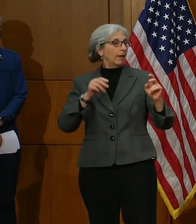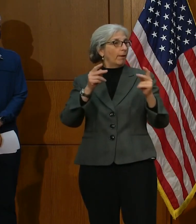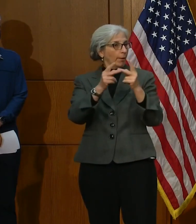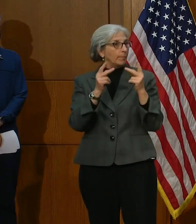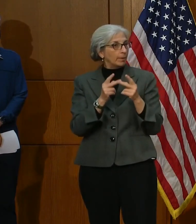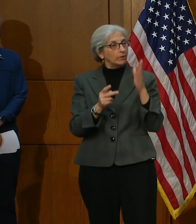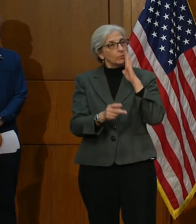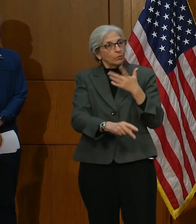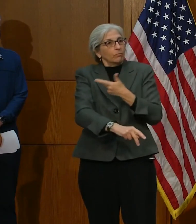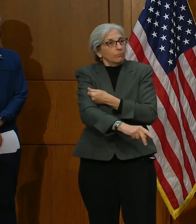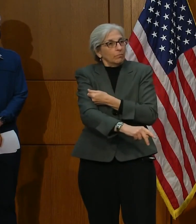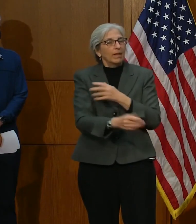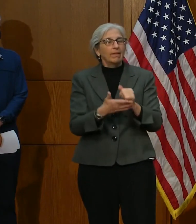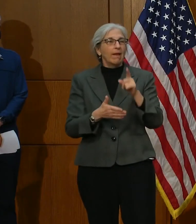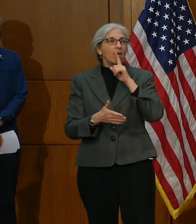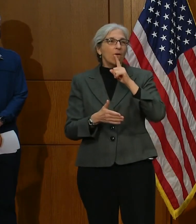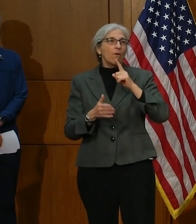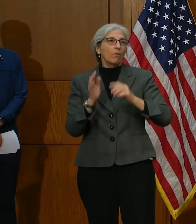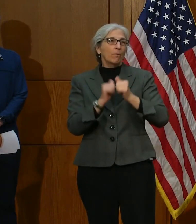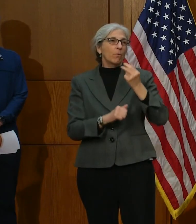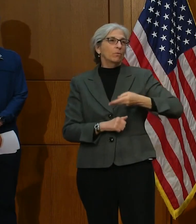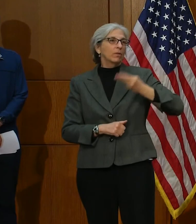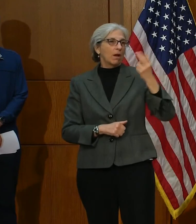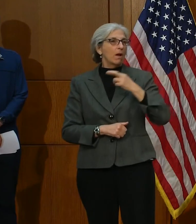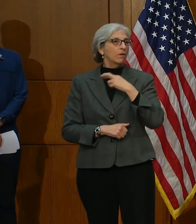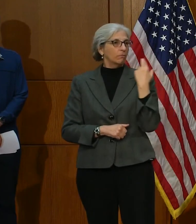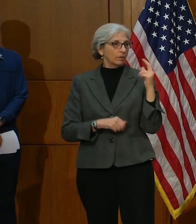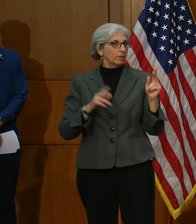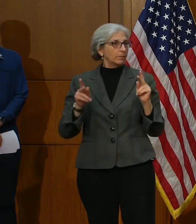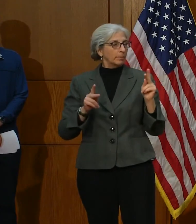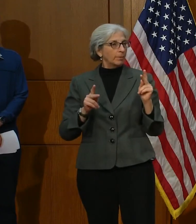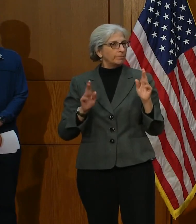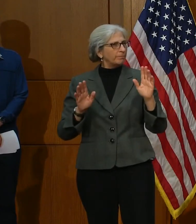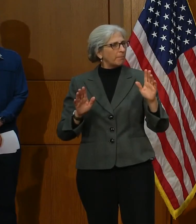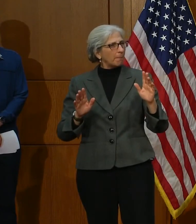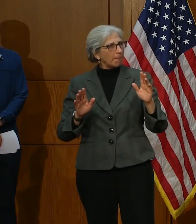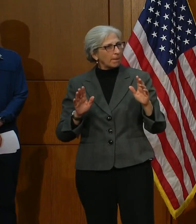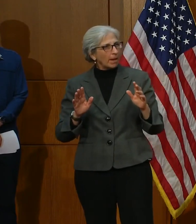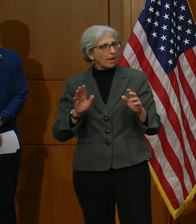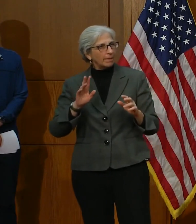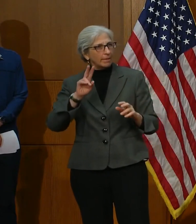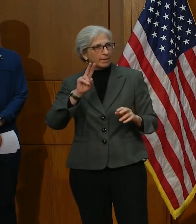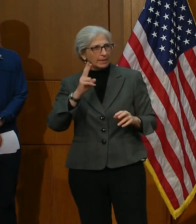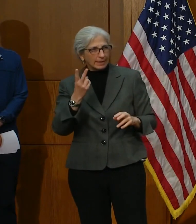VACCINATE, BECAUSE AS WE KNOW THEY ARE OUR MOST VULNERABLE OR CERTAINLY THE TOP OF THE LIST